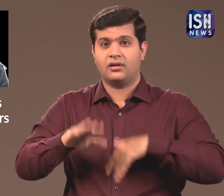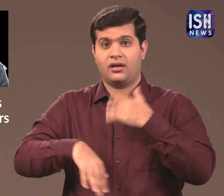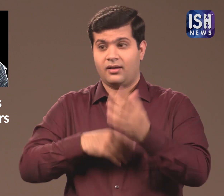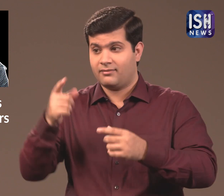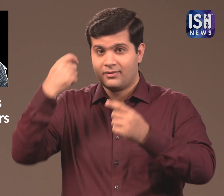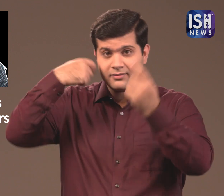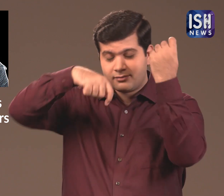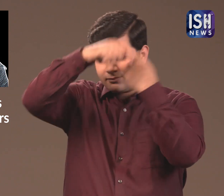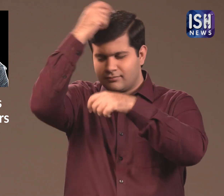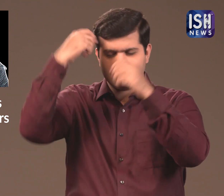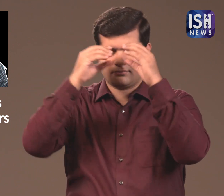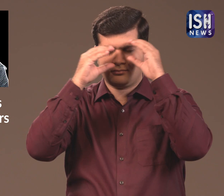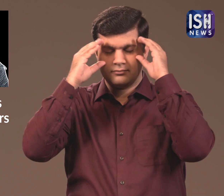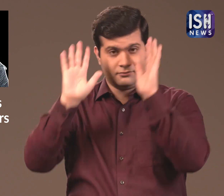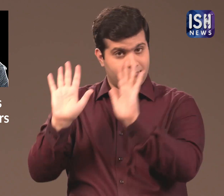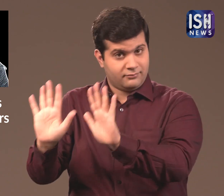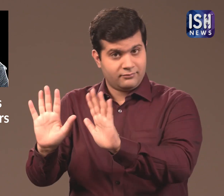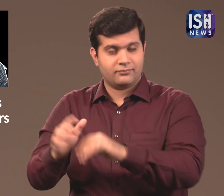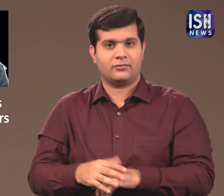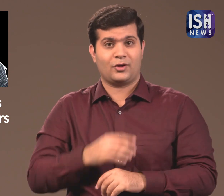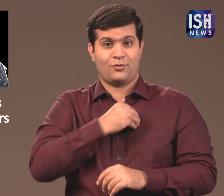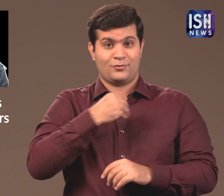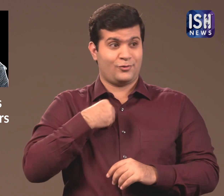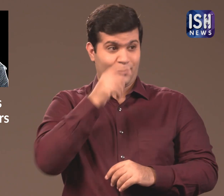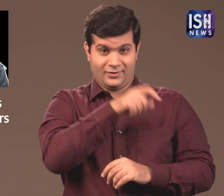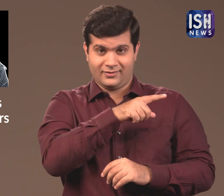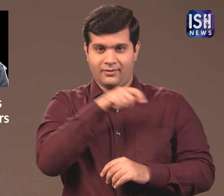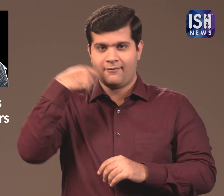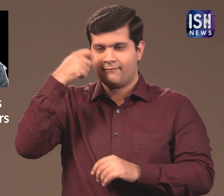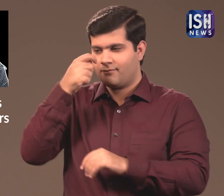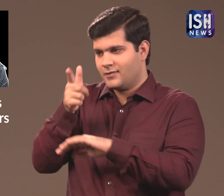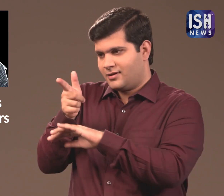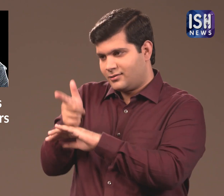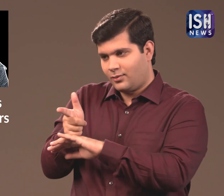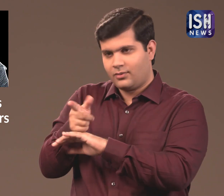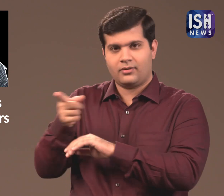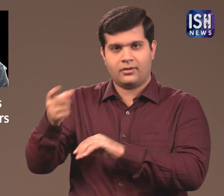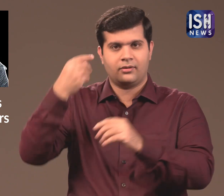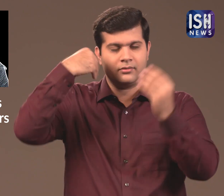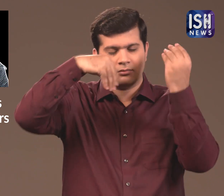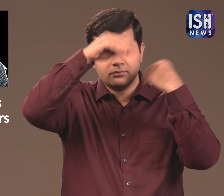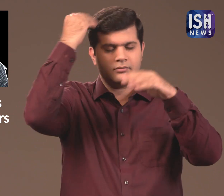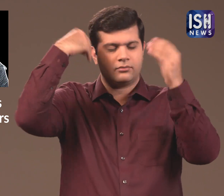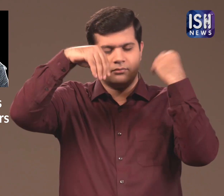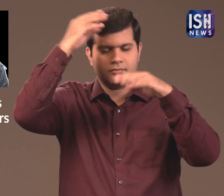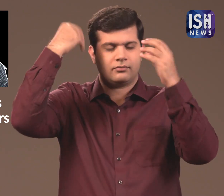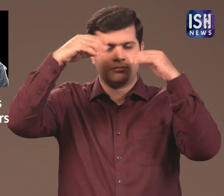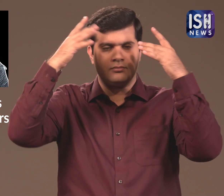He then tied a bandage around his eye. The doctor shot a video of removing Roshan's bandages.